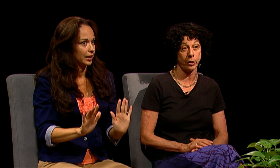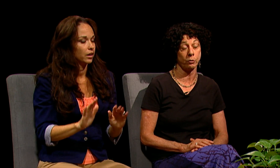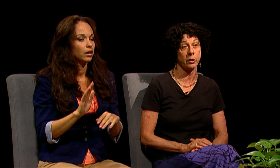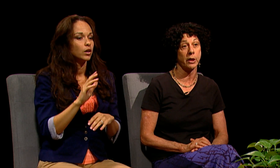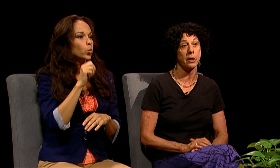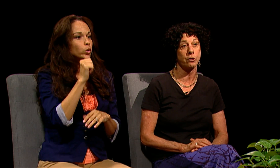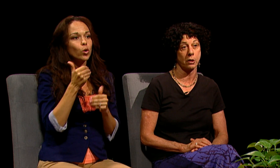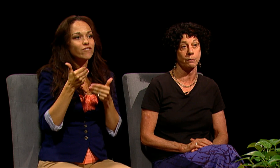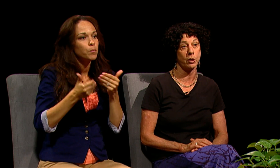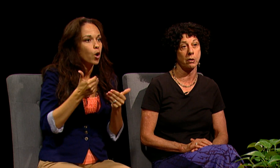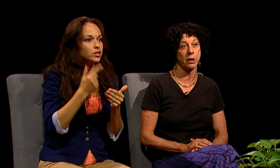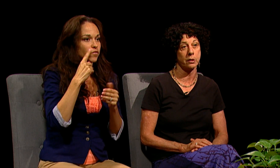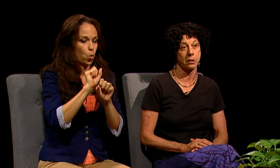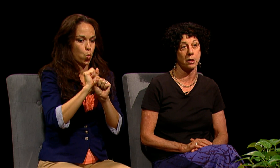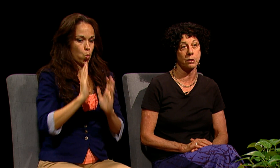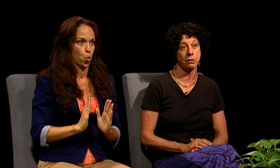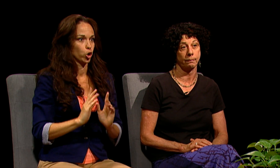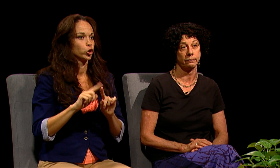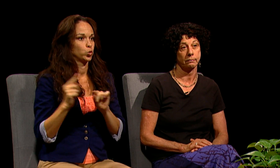GENERALLY, TO COME TO THE UNITED STATES.